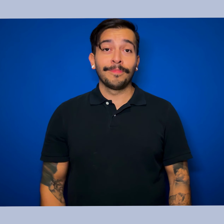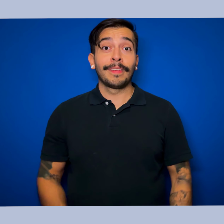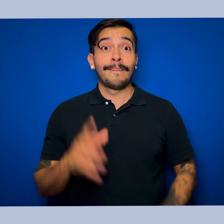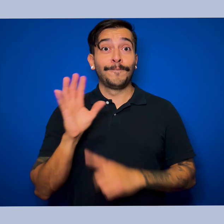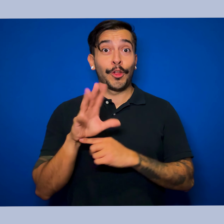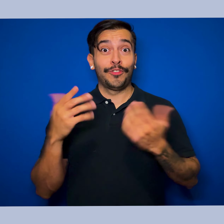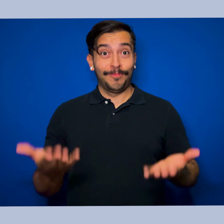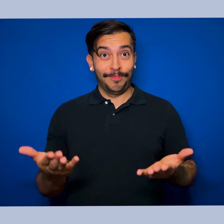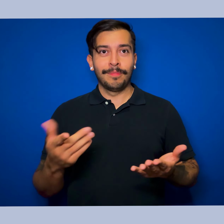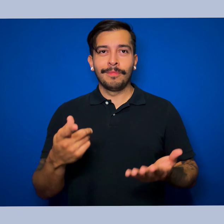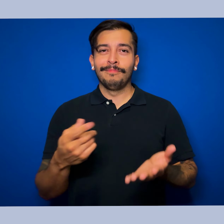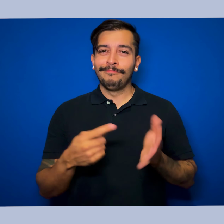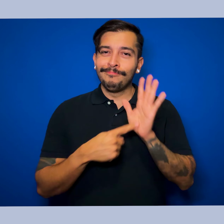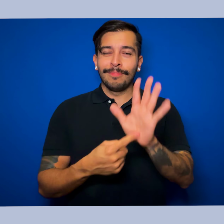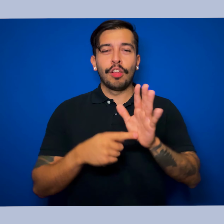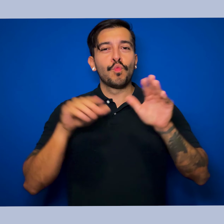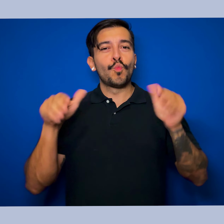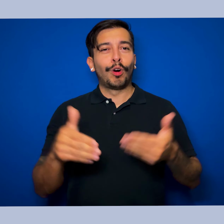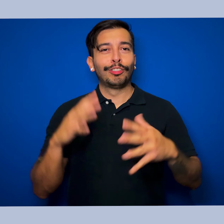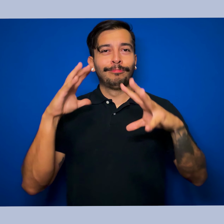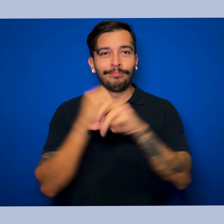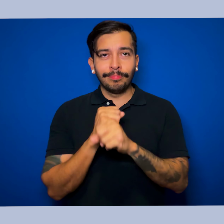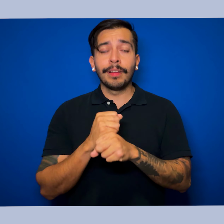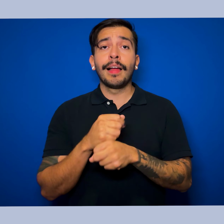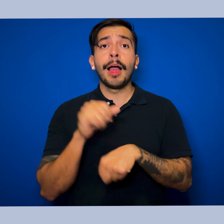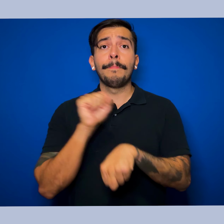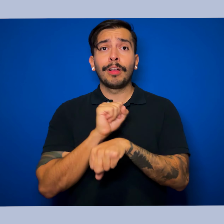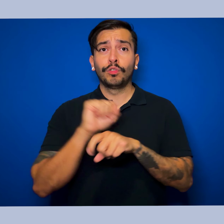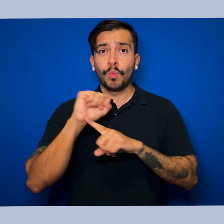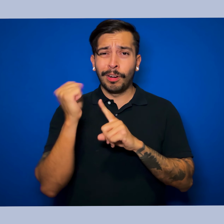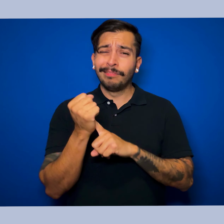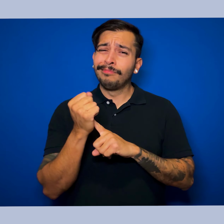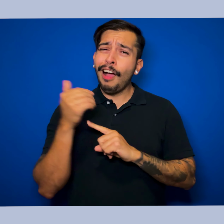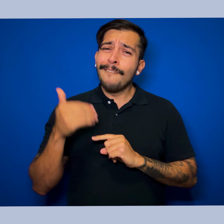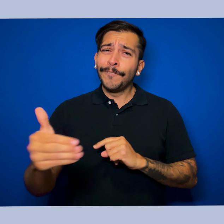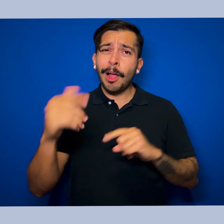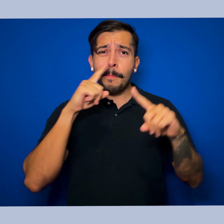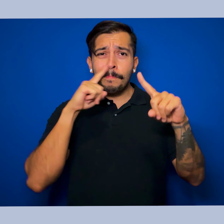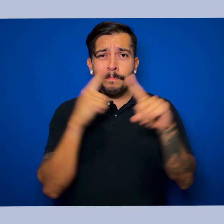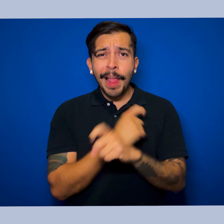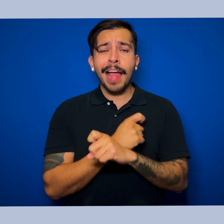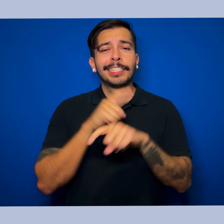This video provides an introductory overview. Employment situations are often complicated